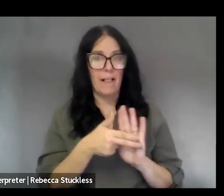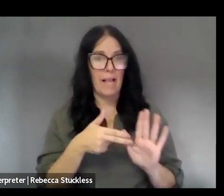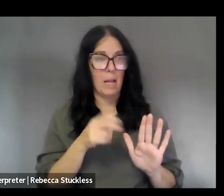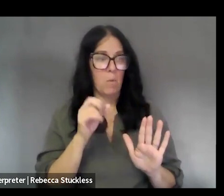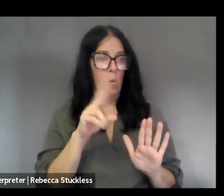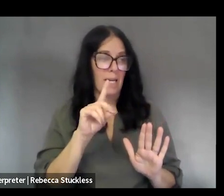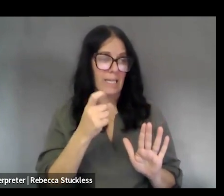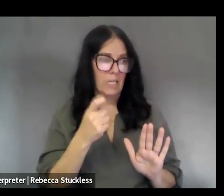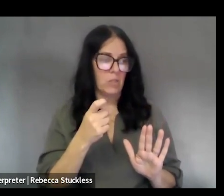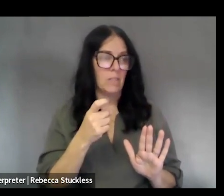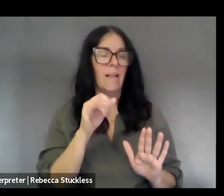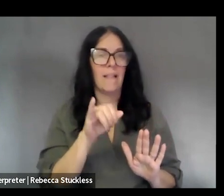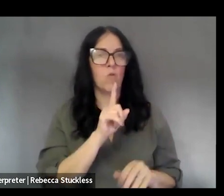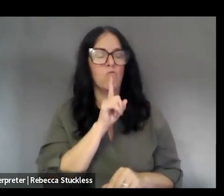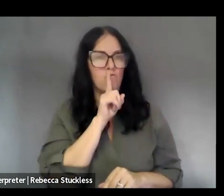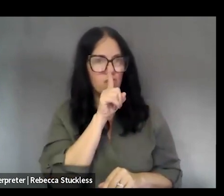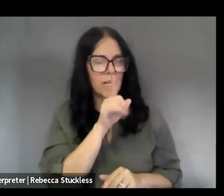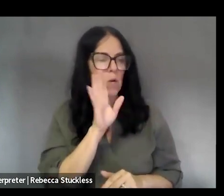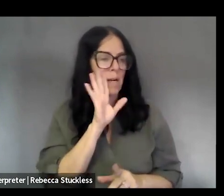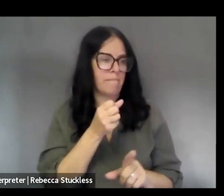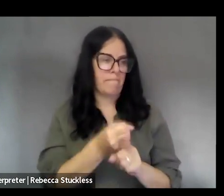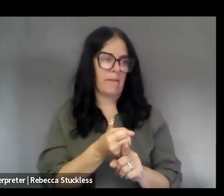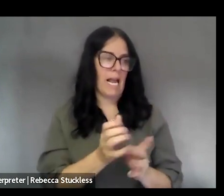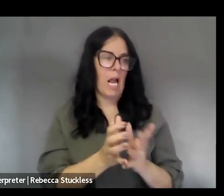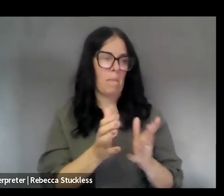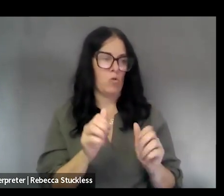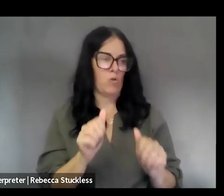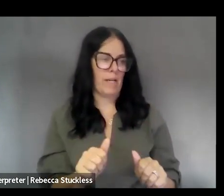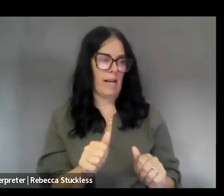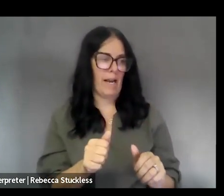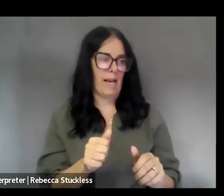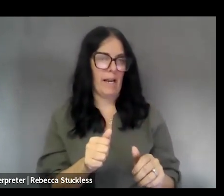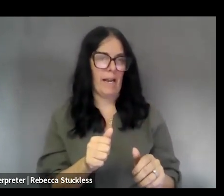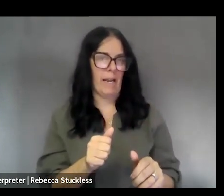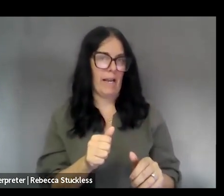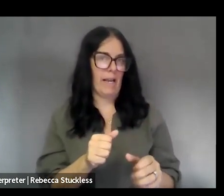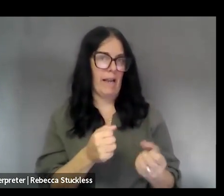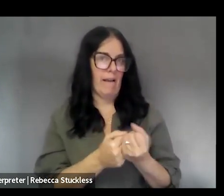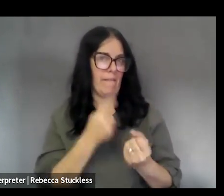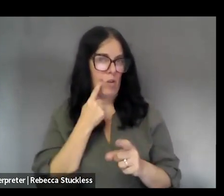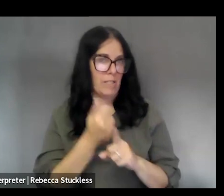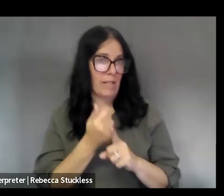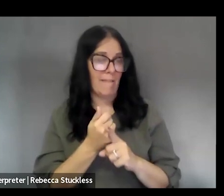it really, really limits how much you can advocate for yourself and push for different testing and